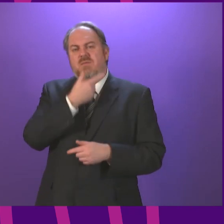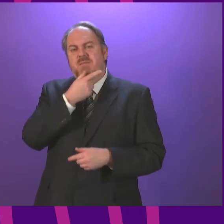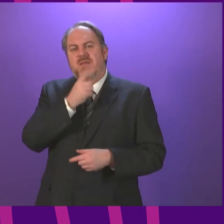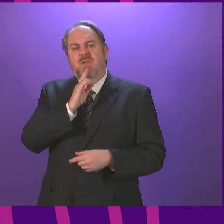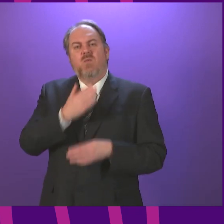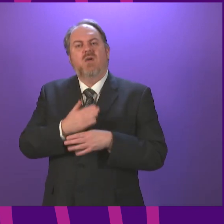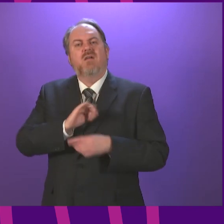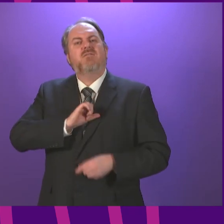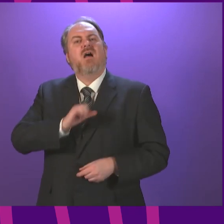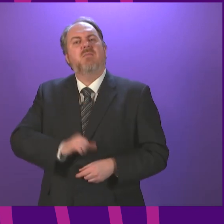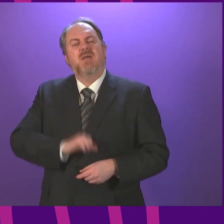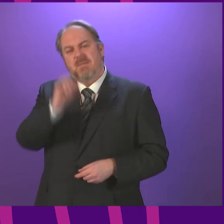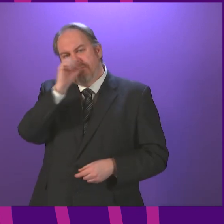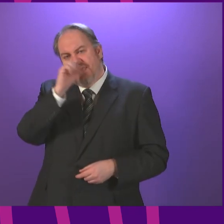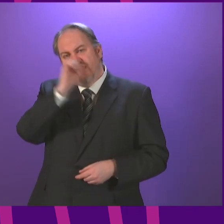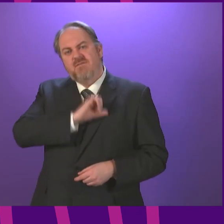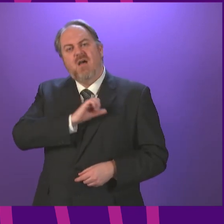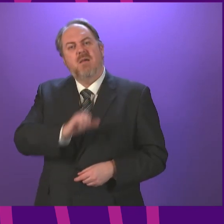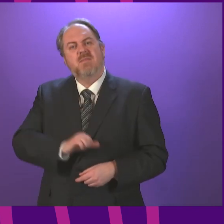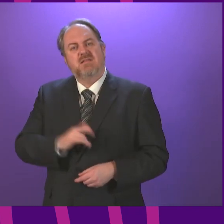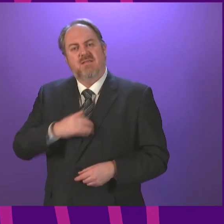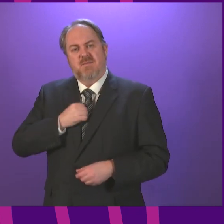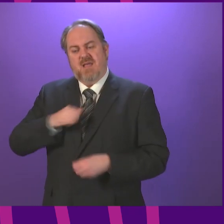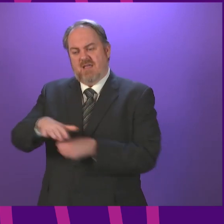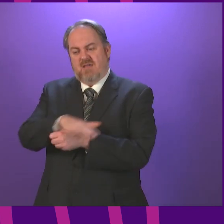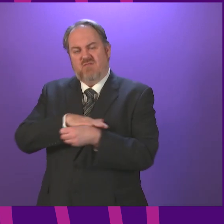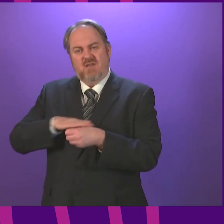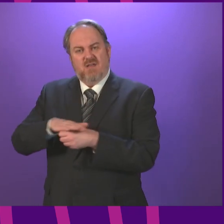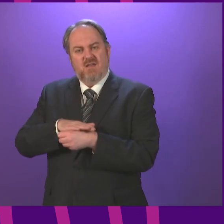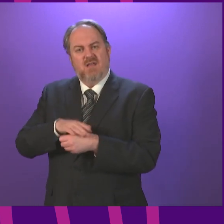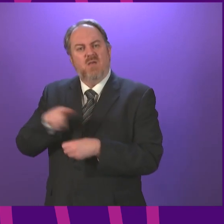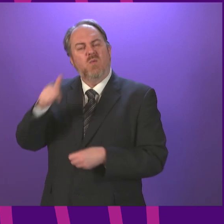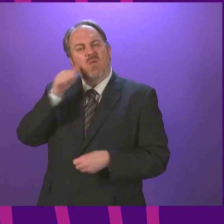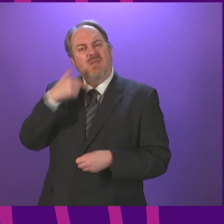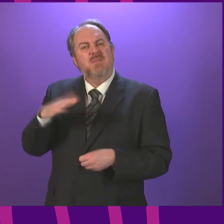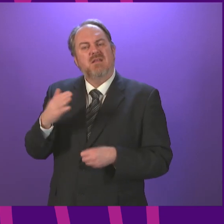and they have been adversely impacted by the aftermath of the temporary closure of the